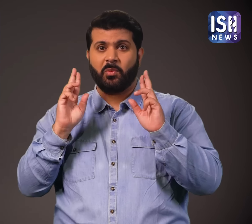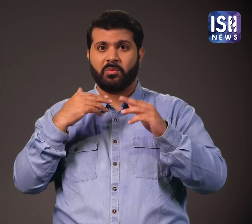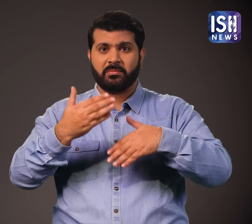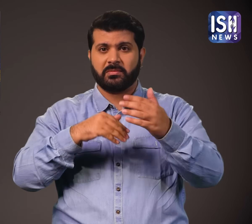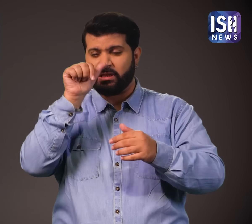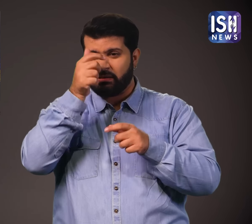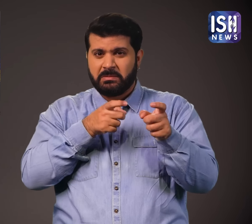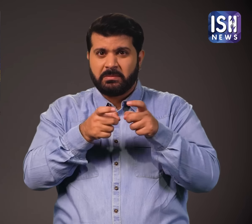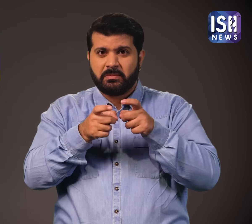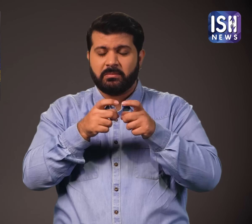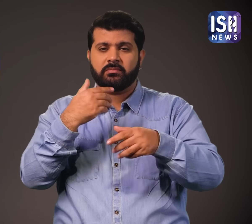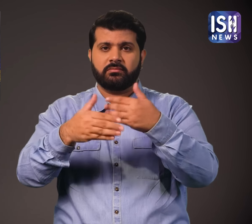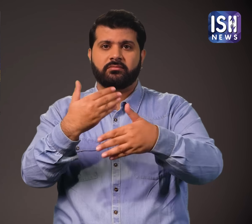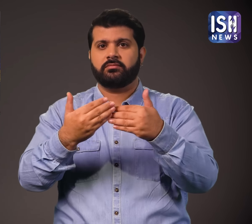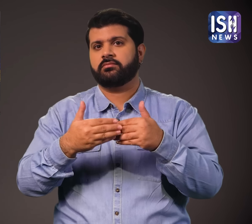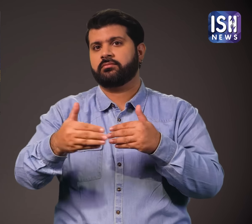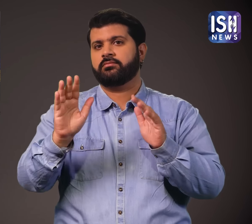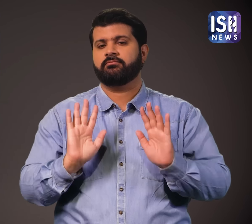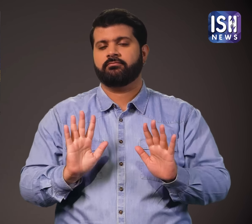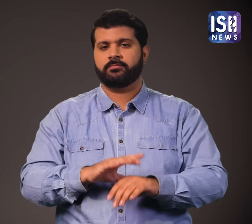We hope India manages this situation well.